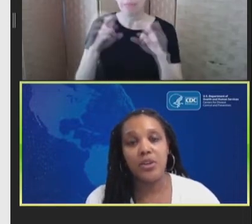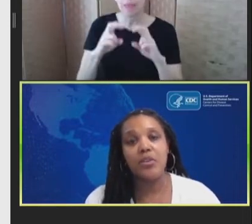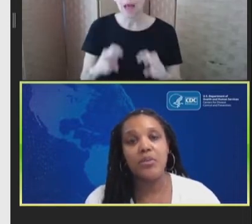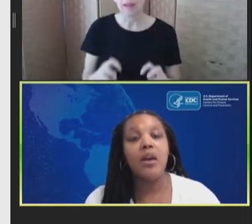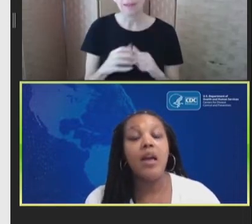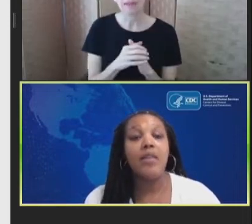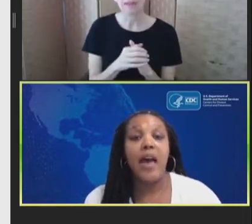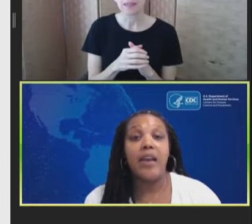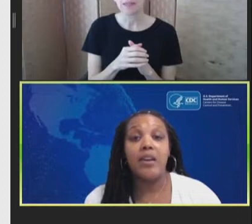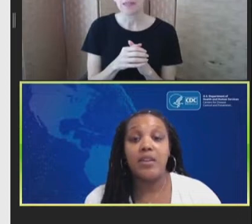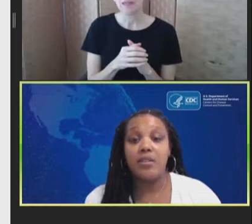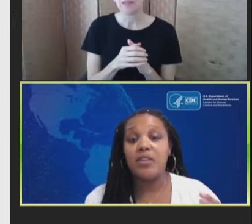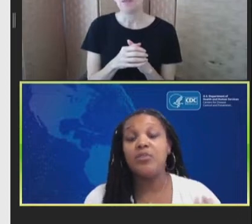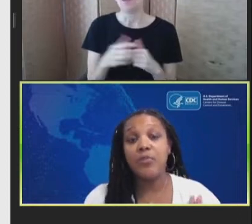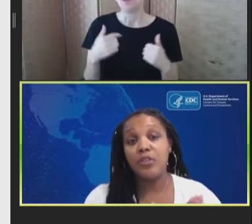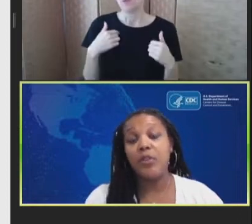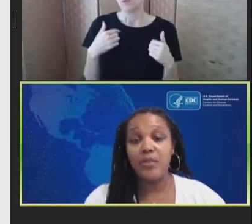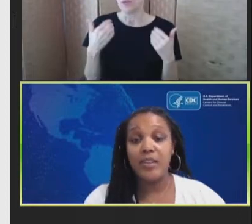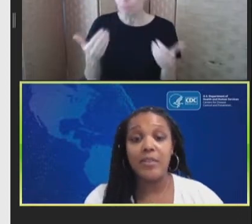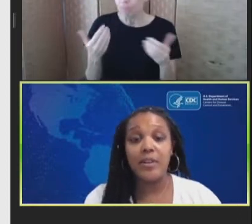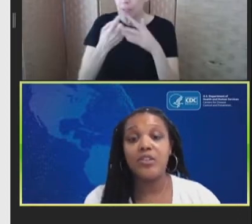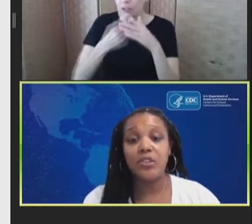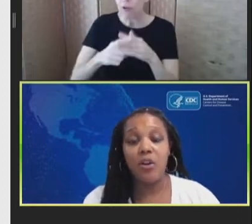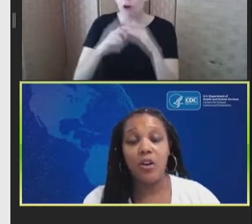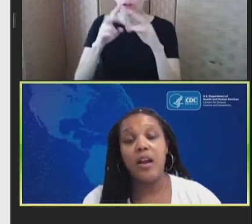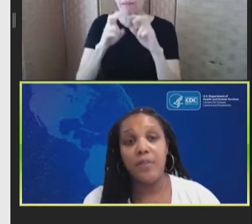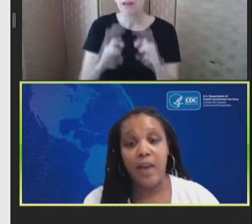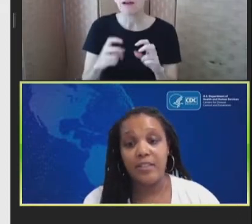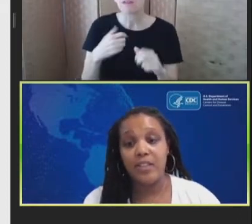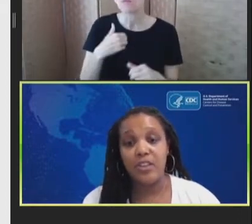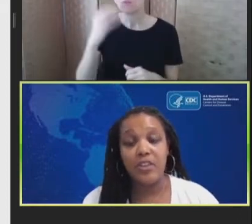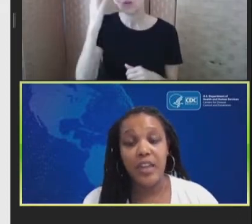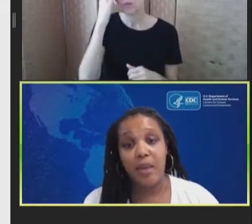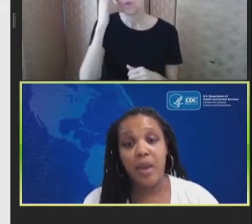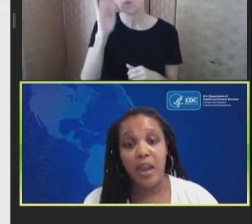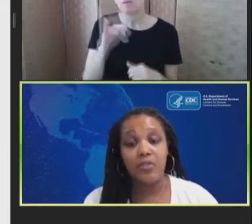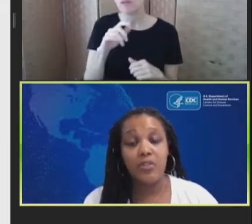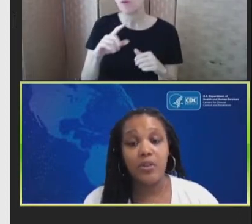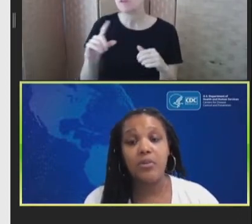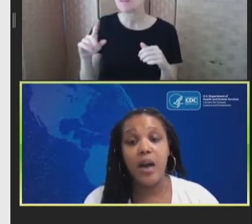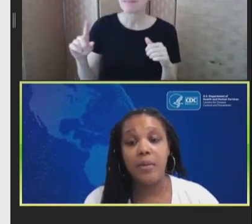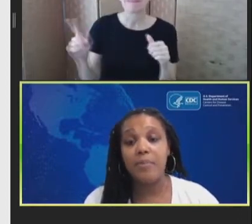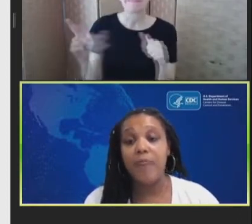we knew that this first of all was at the very start of the vaccination campaign. So,